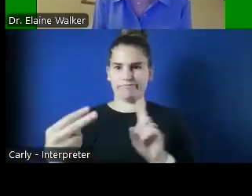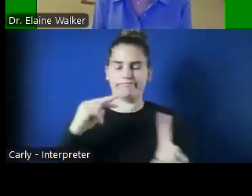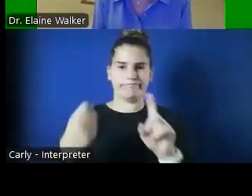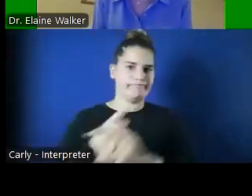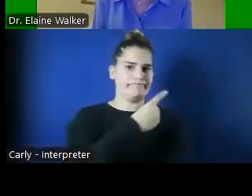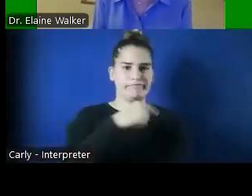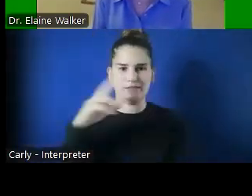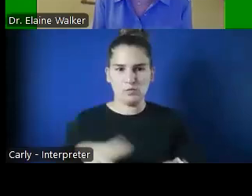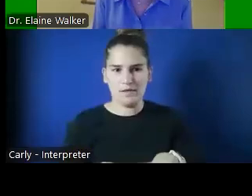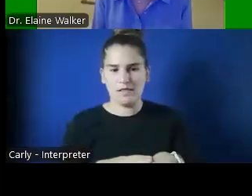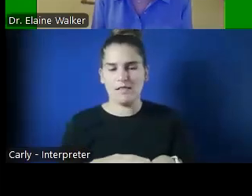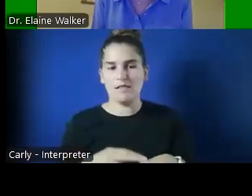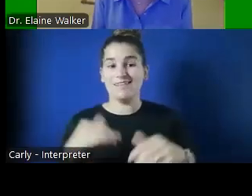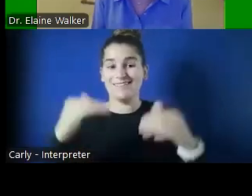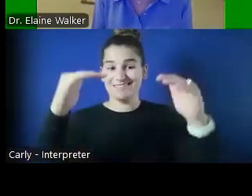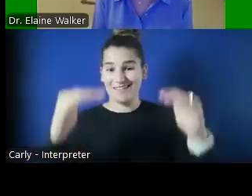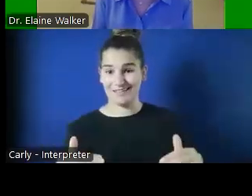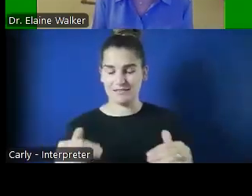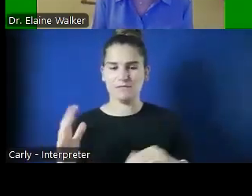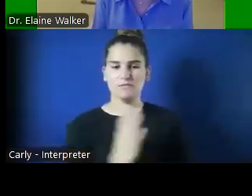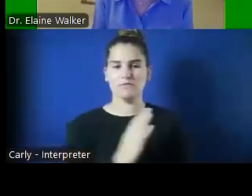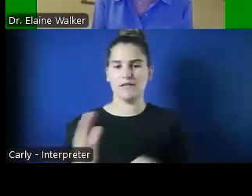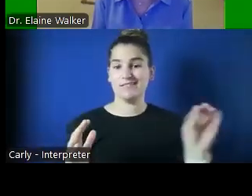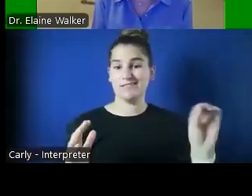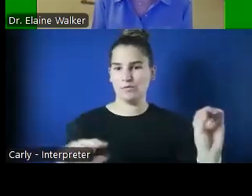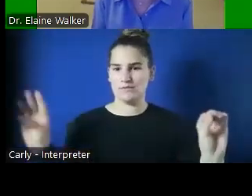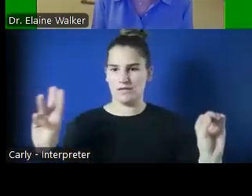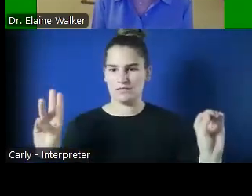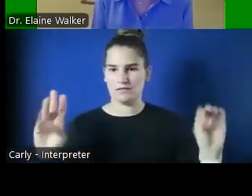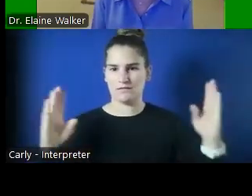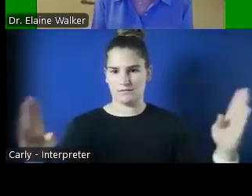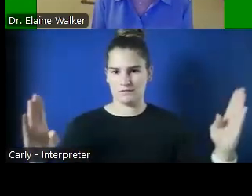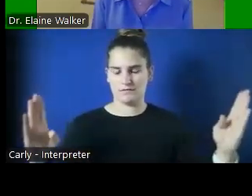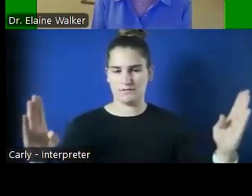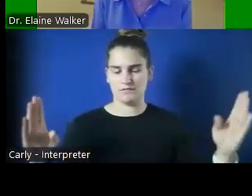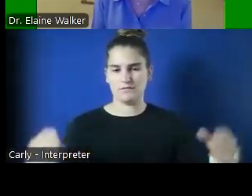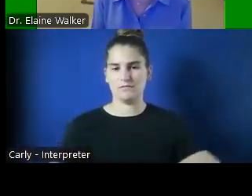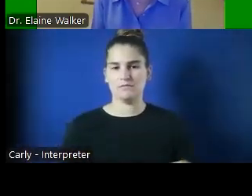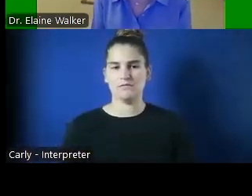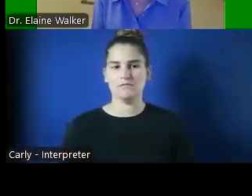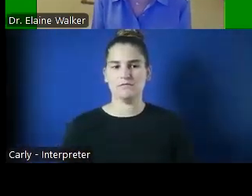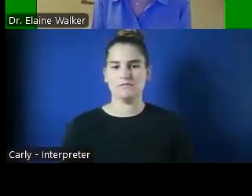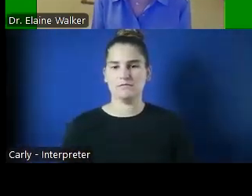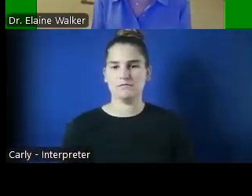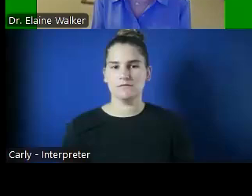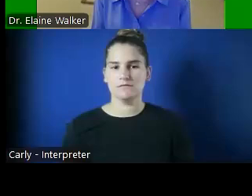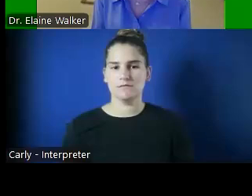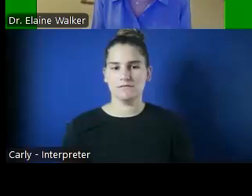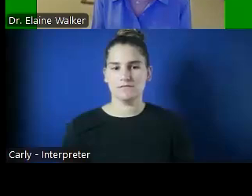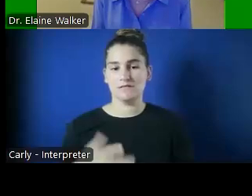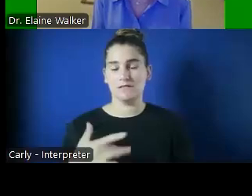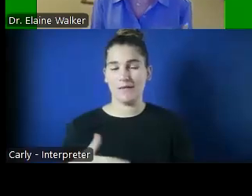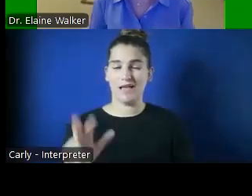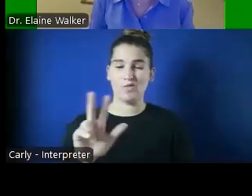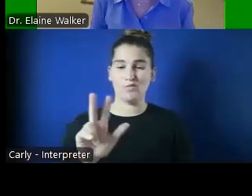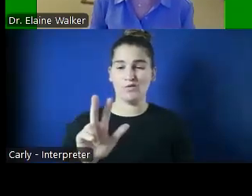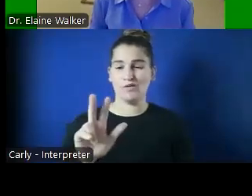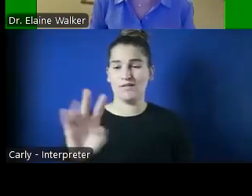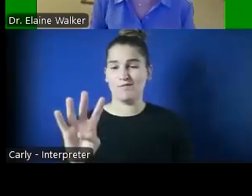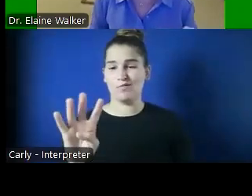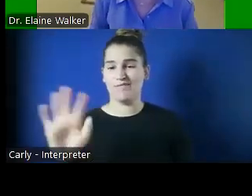those on a scale from 0 to six with ratings in the range of three to five being designated as